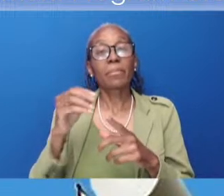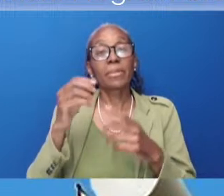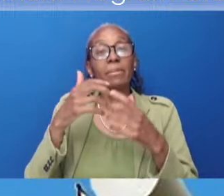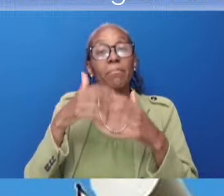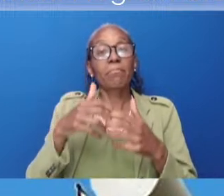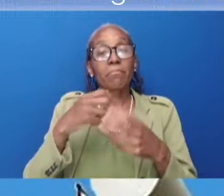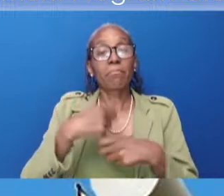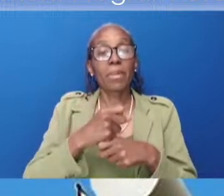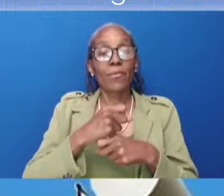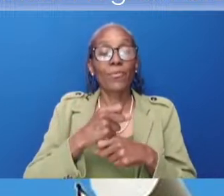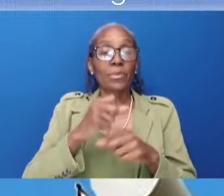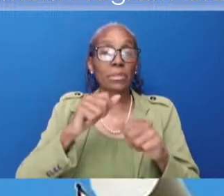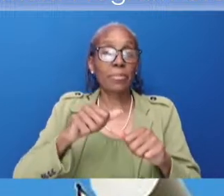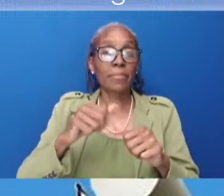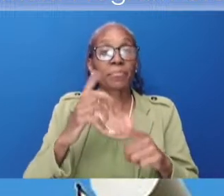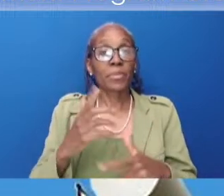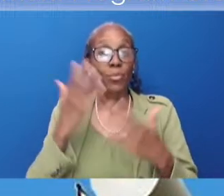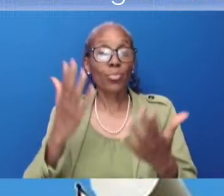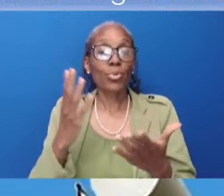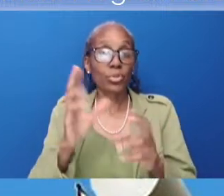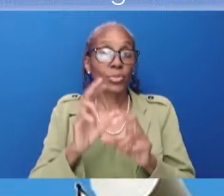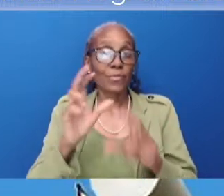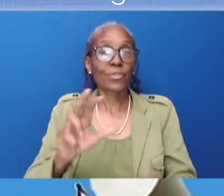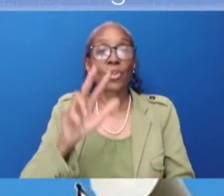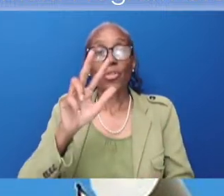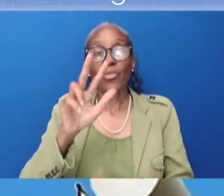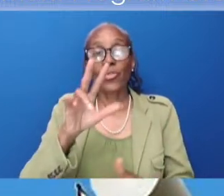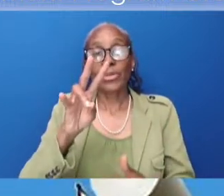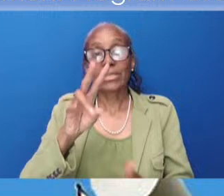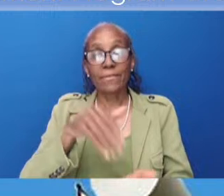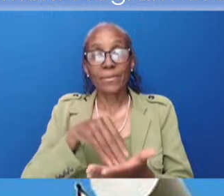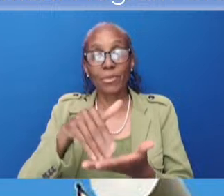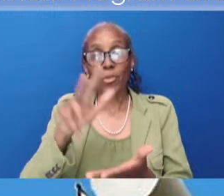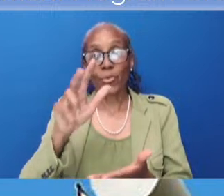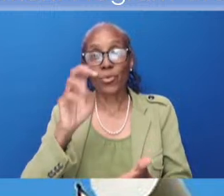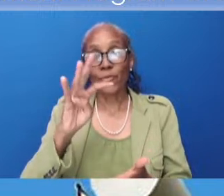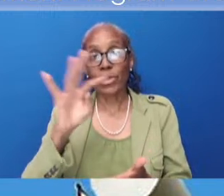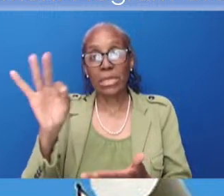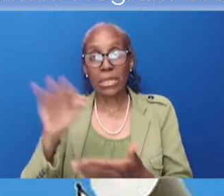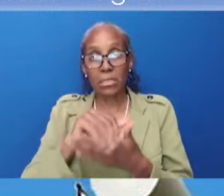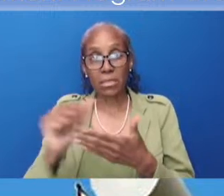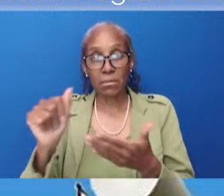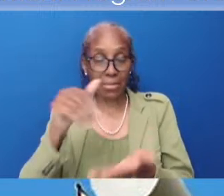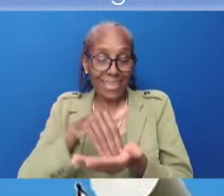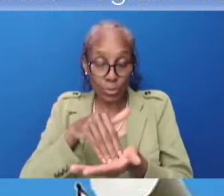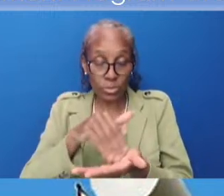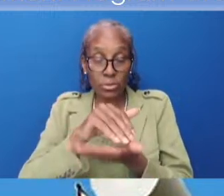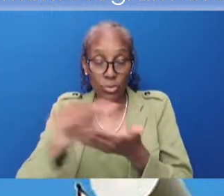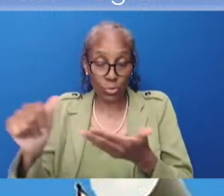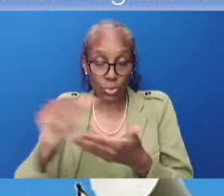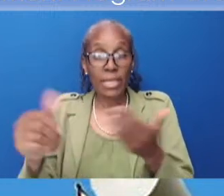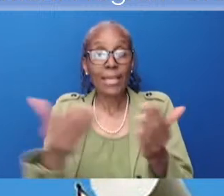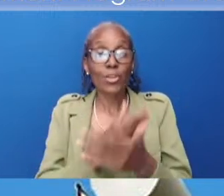EXPANDING THE COMPANY'S MANUFACTURING CAPACITY.